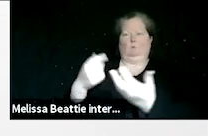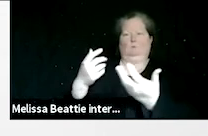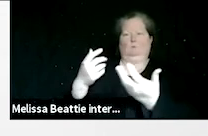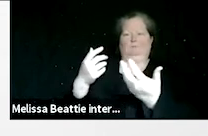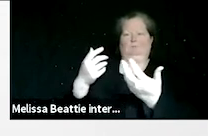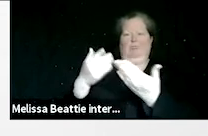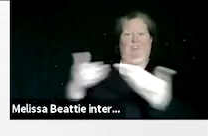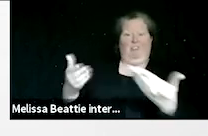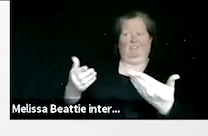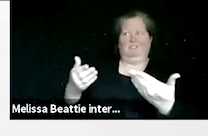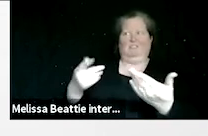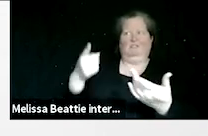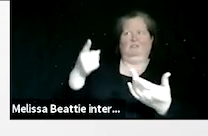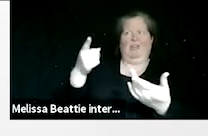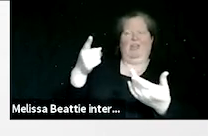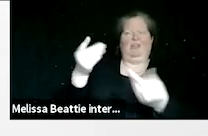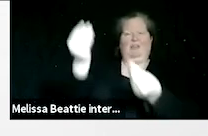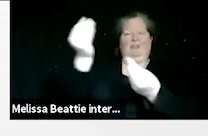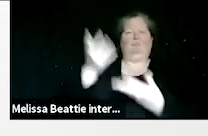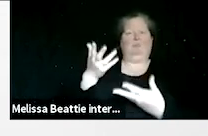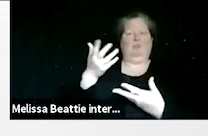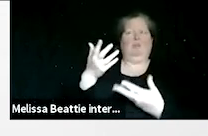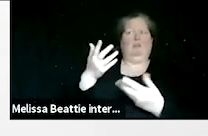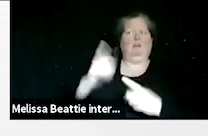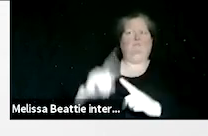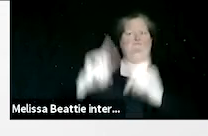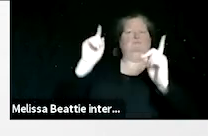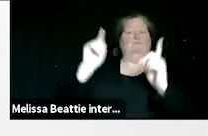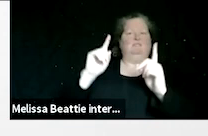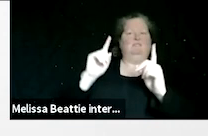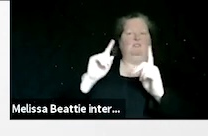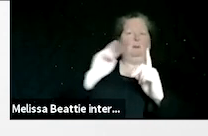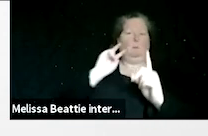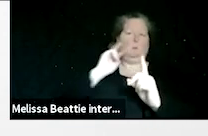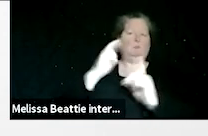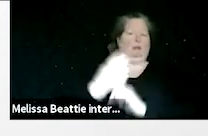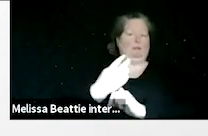Ben Woelk: I, I don't know that we would stagnate, but it makes such a tremendous